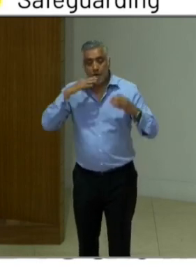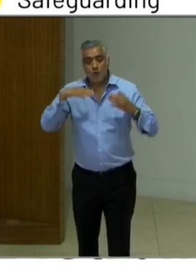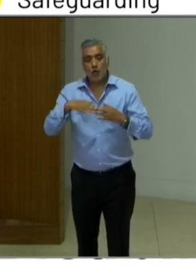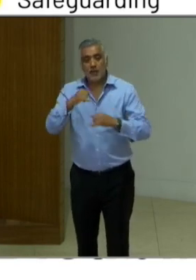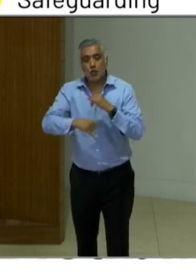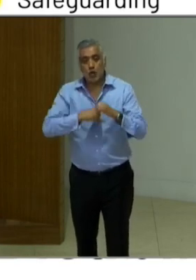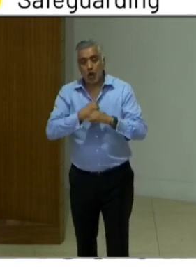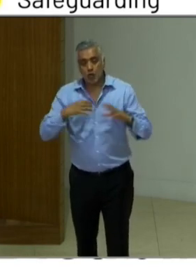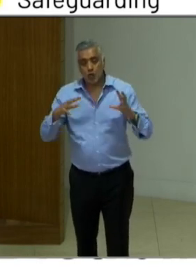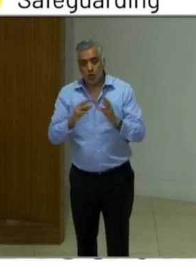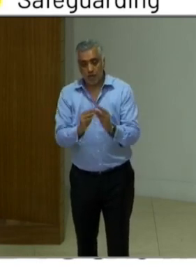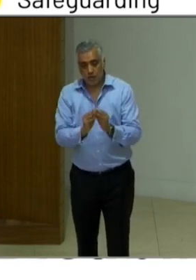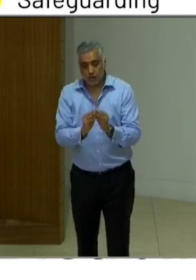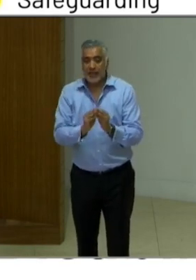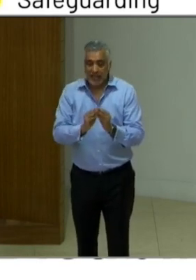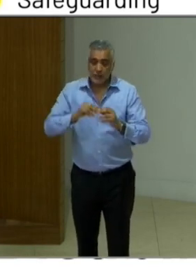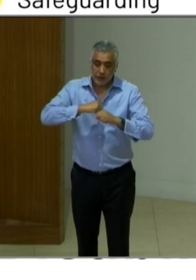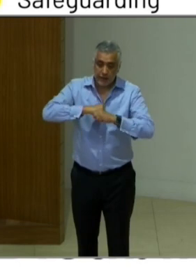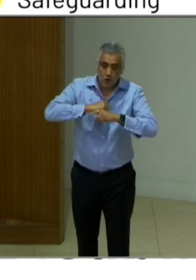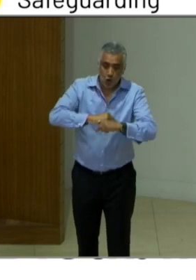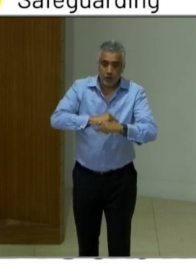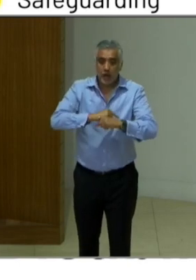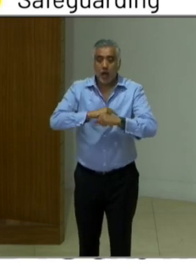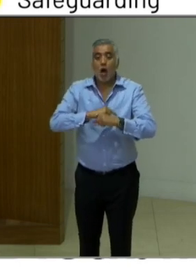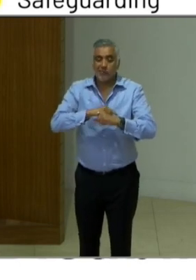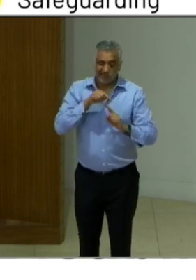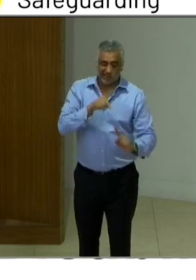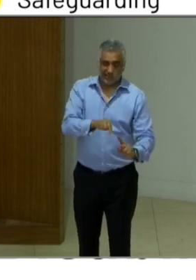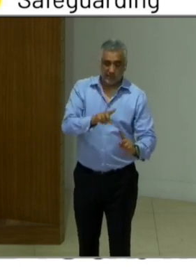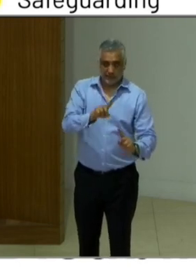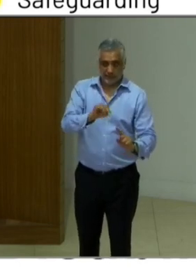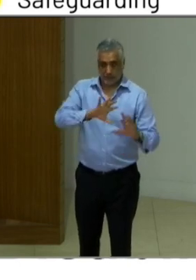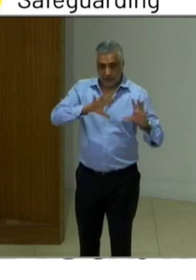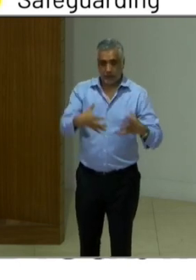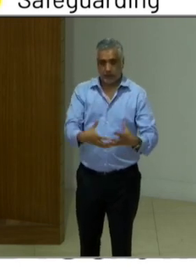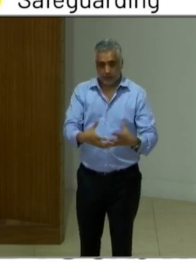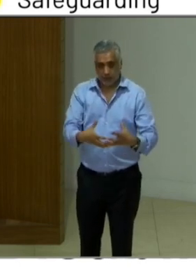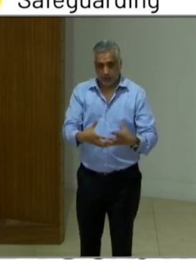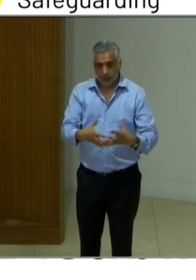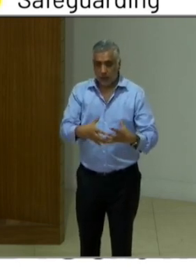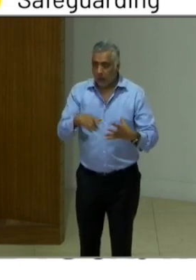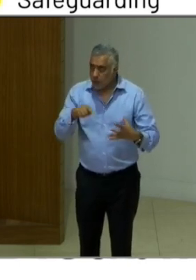conference is on safeguarding and disability. This greater inclusion, I think shows the